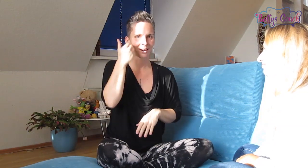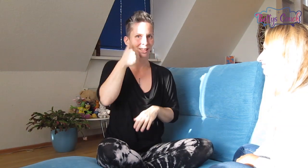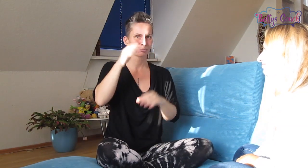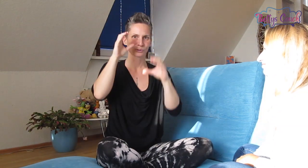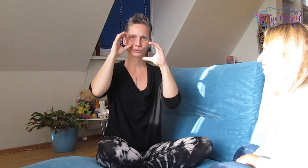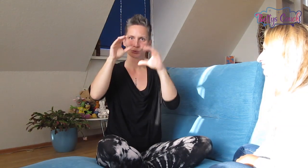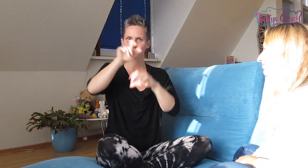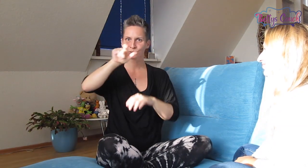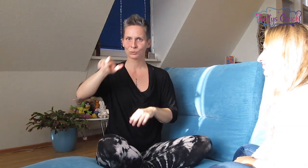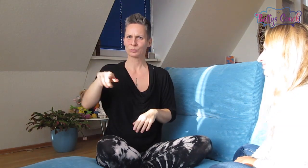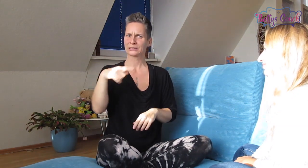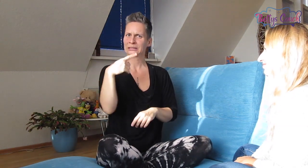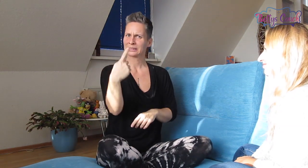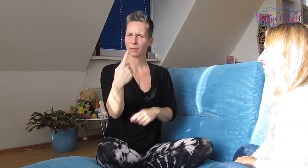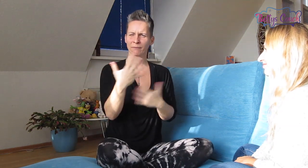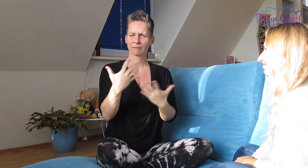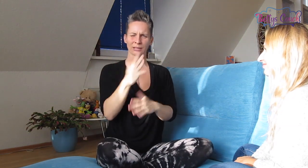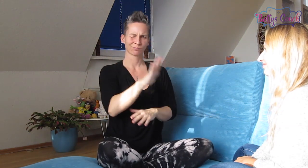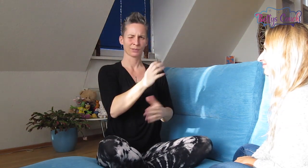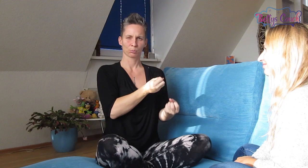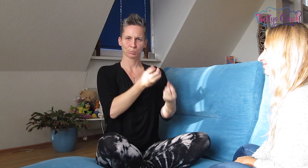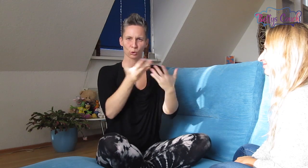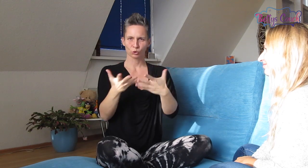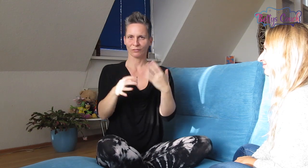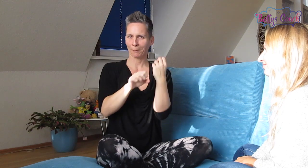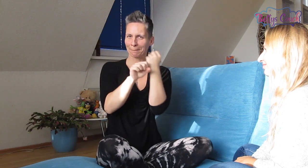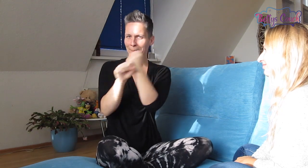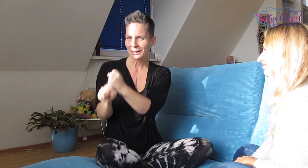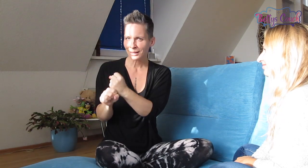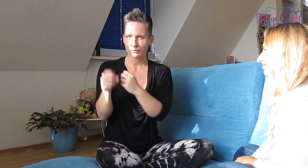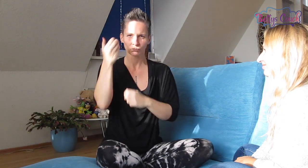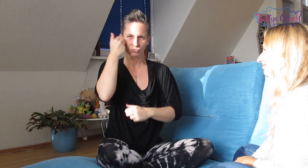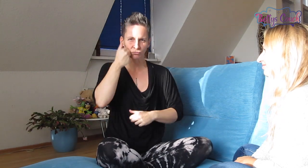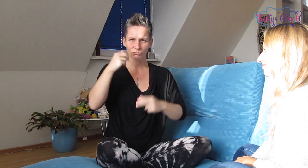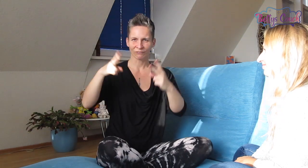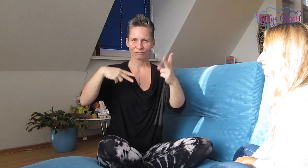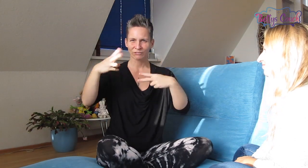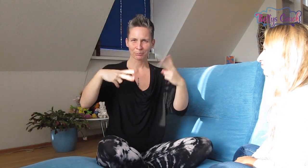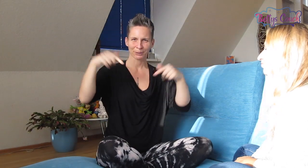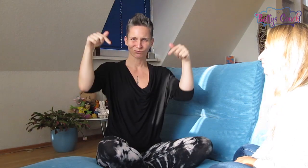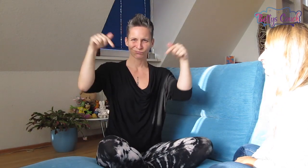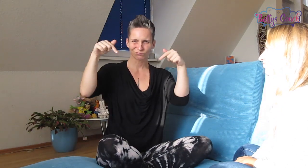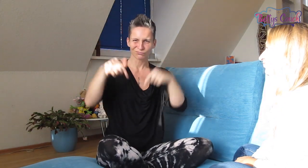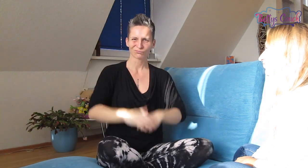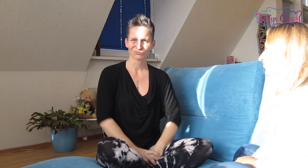Dear viewers, what message are you taking with you today? Leave me your feedback below!